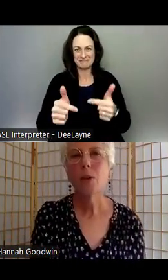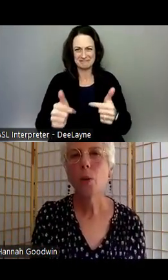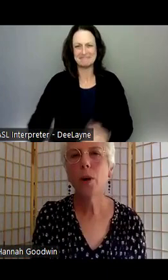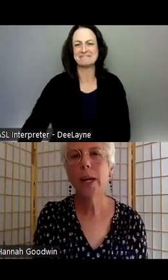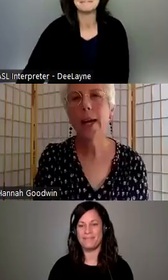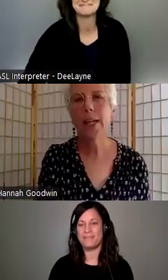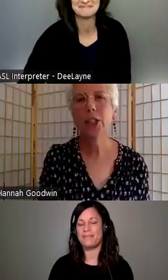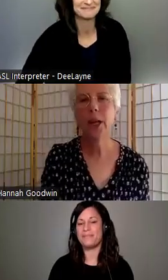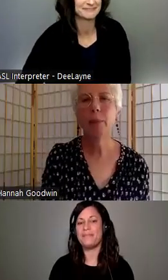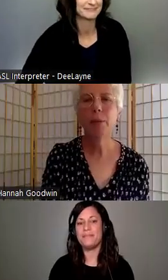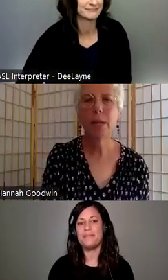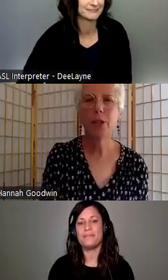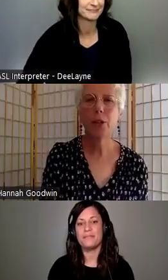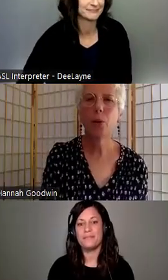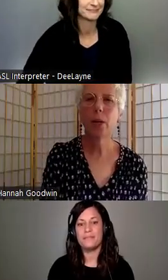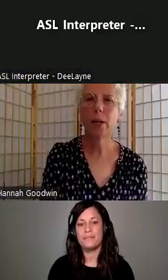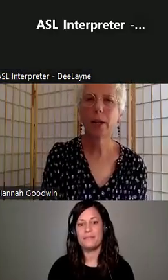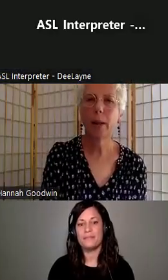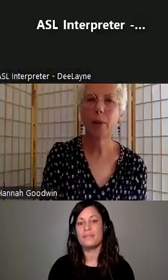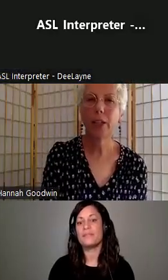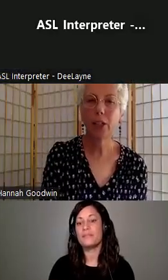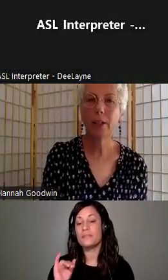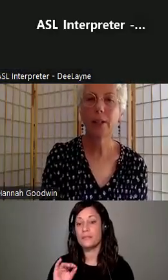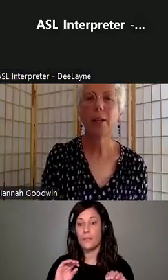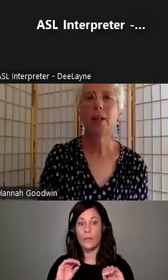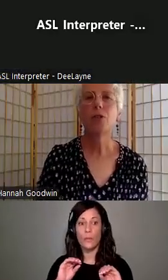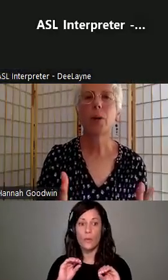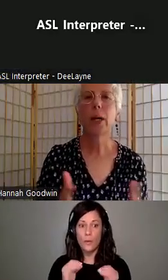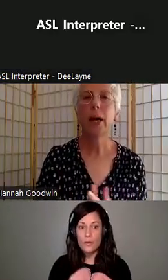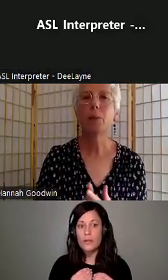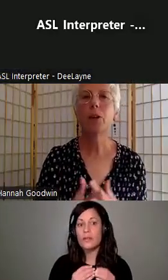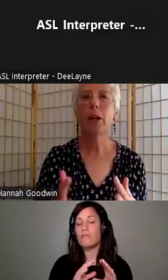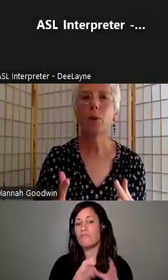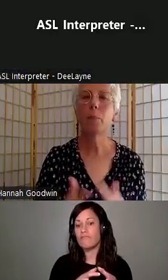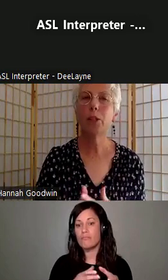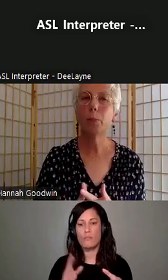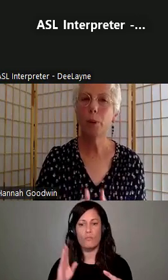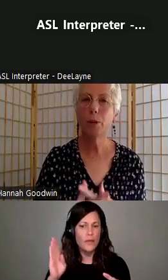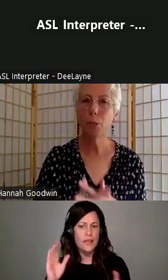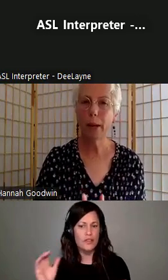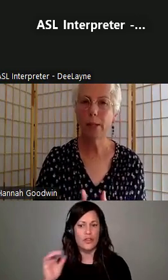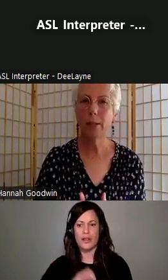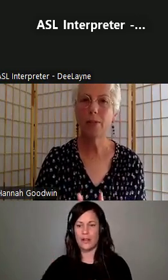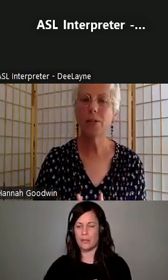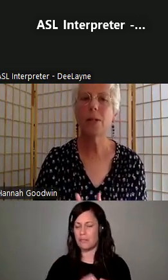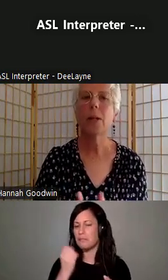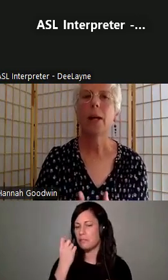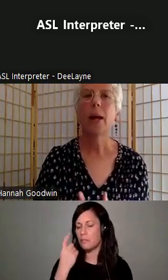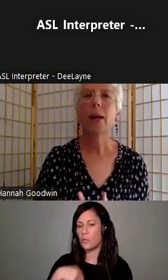So the organization and presenter or collaboration. So again, we're looking for multiple perspectives